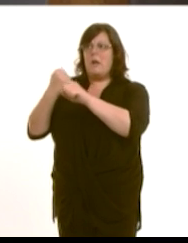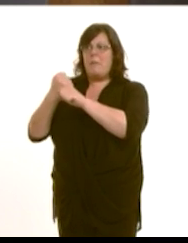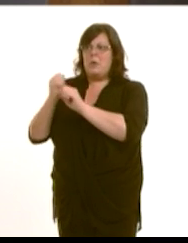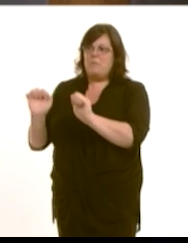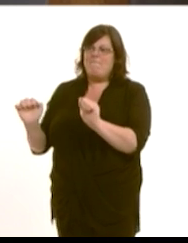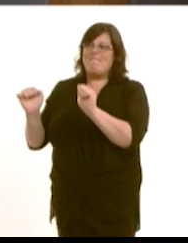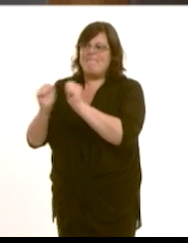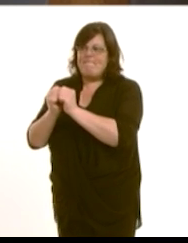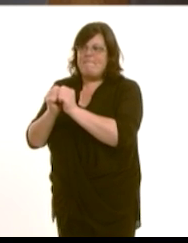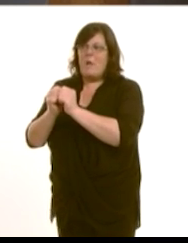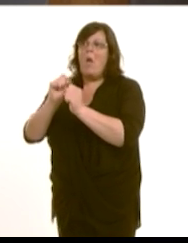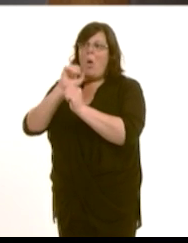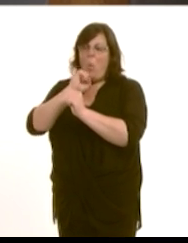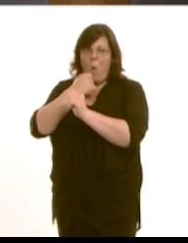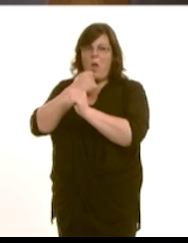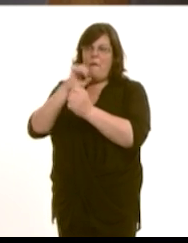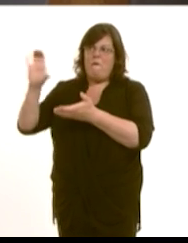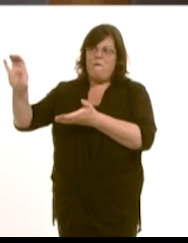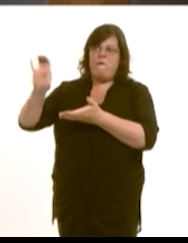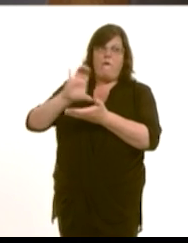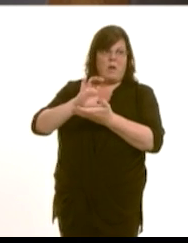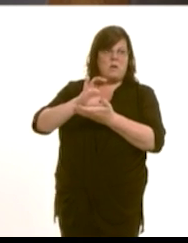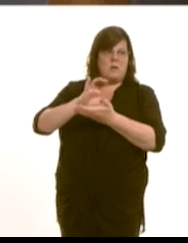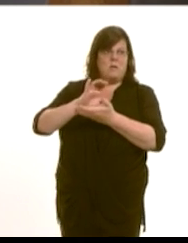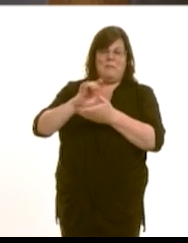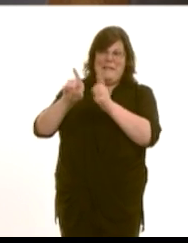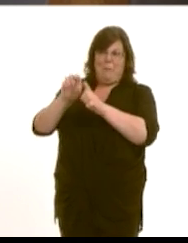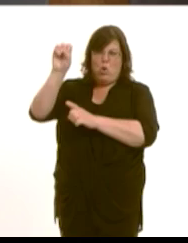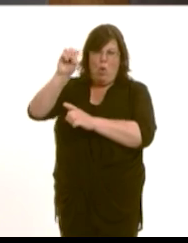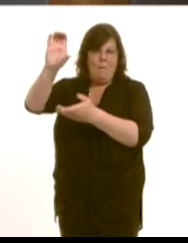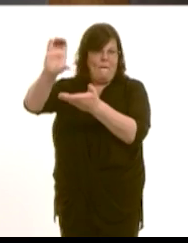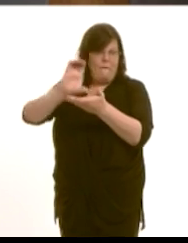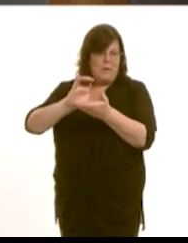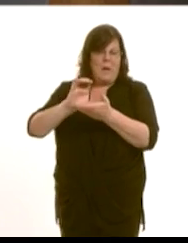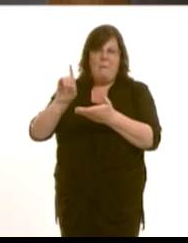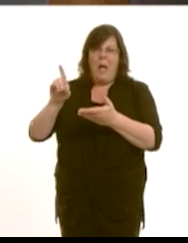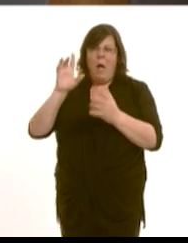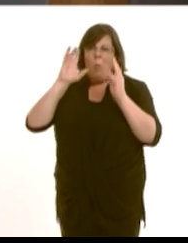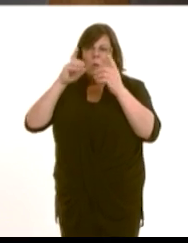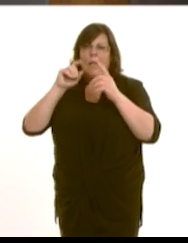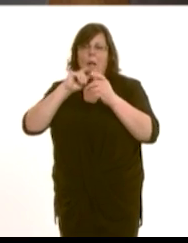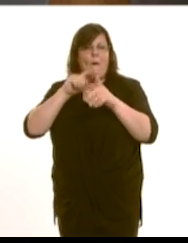at least its current share of funding. My great fear is that there will be an attempt to Barnettise funding for agriculture, which